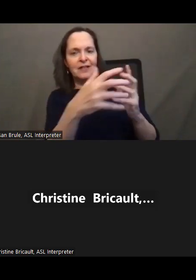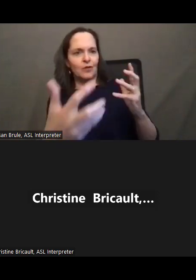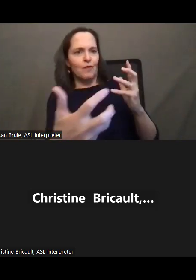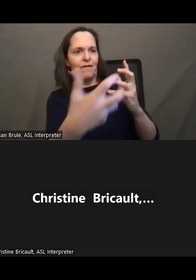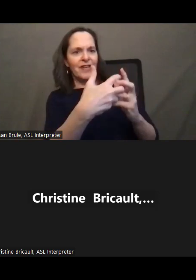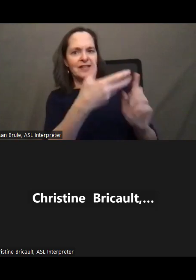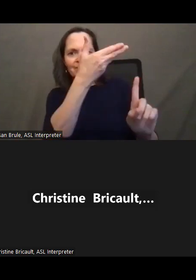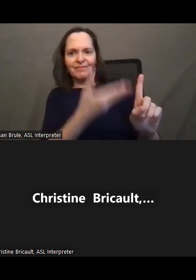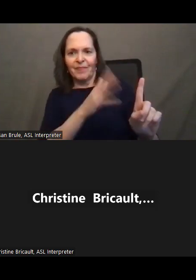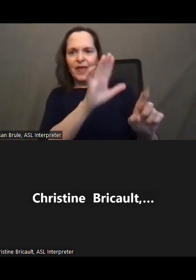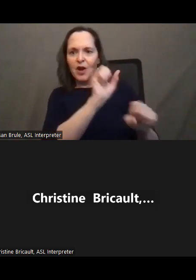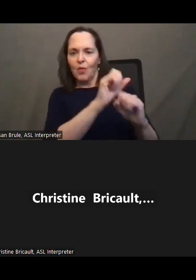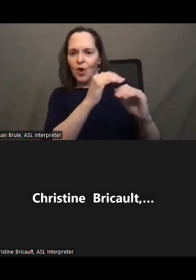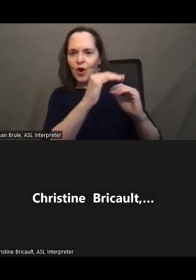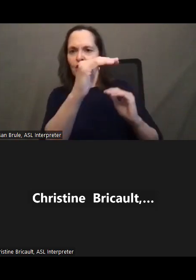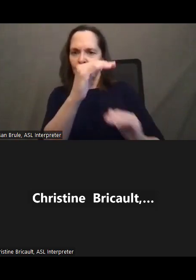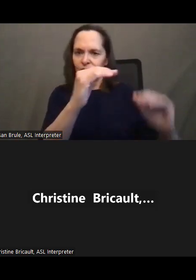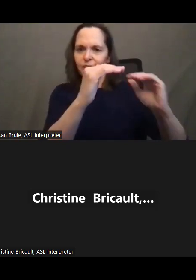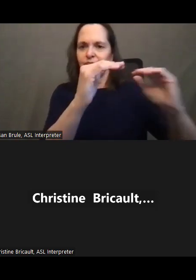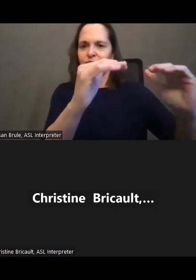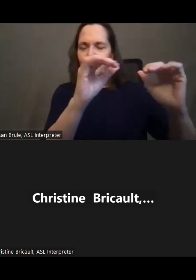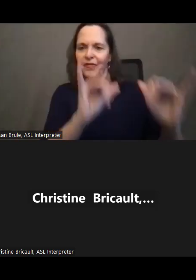interesting. Because it is an opportunity to be creative.